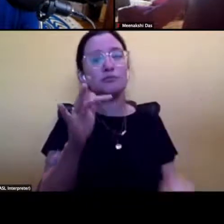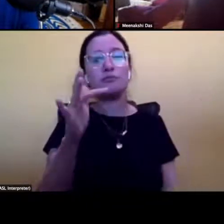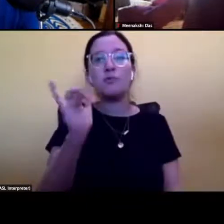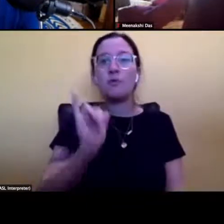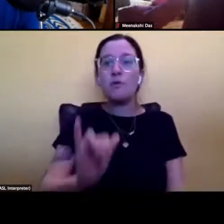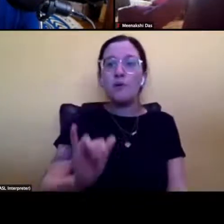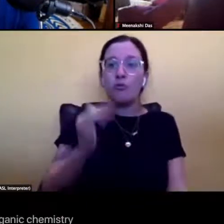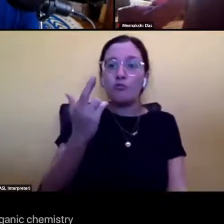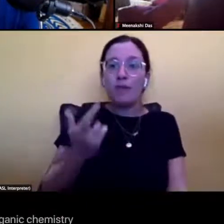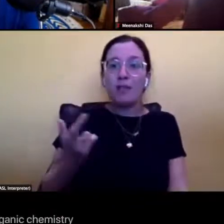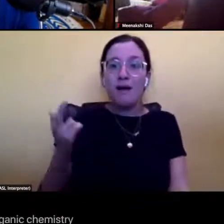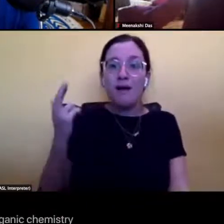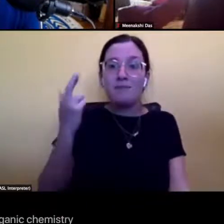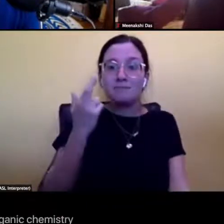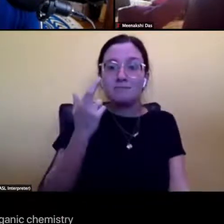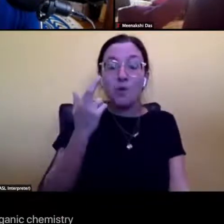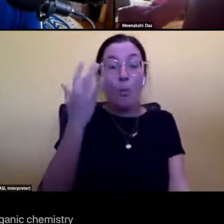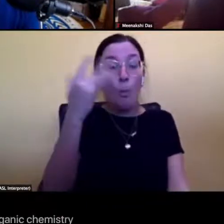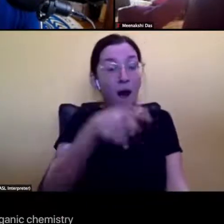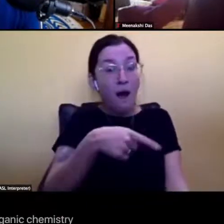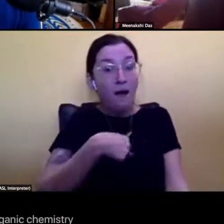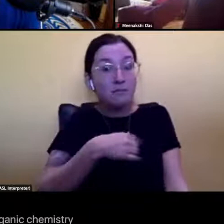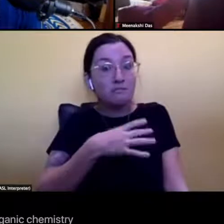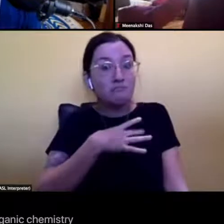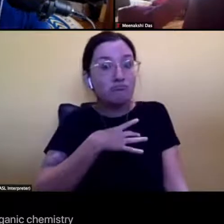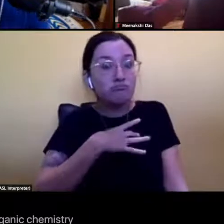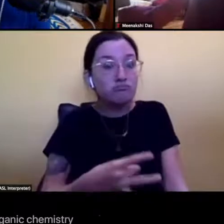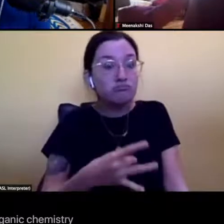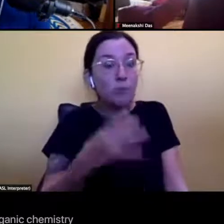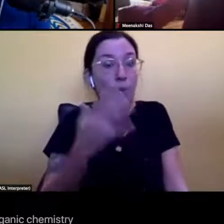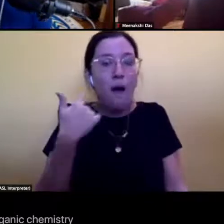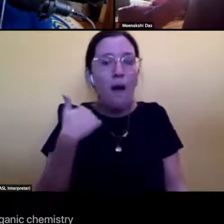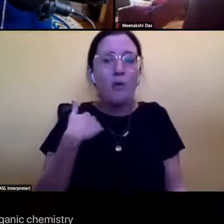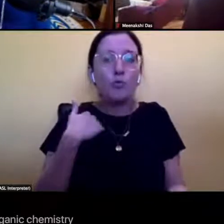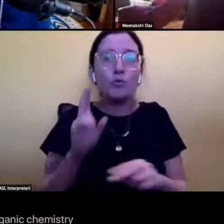is because I've been using what feels like the same part of my brain